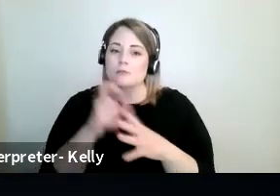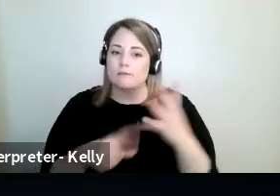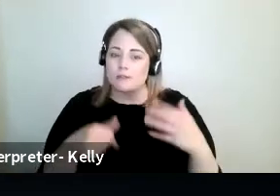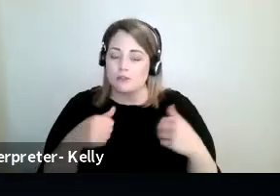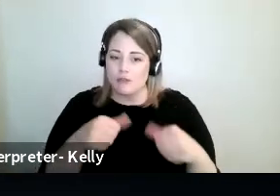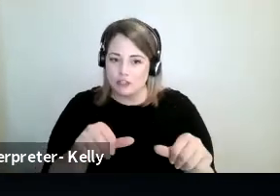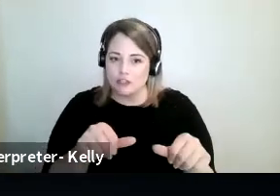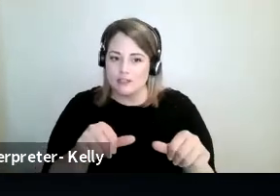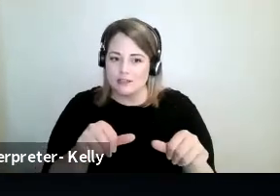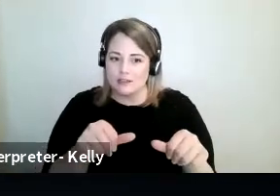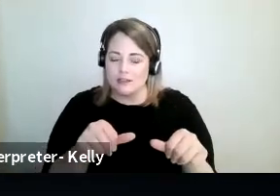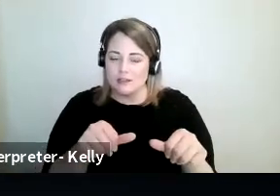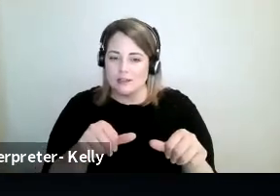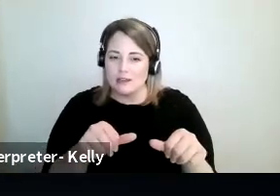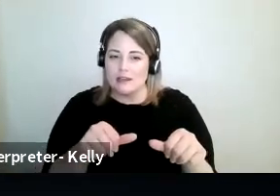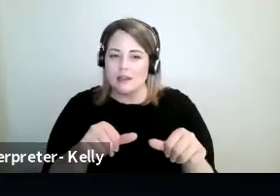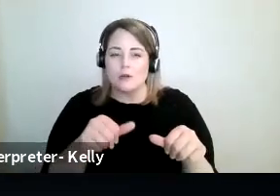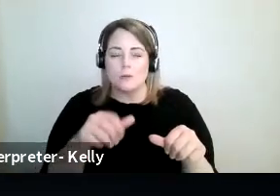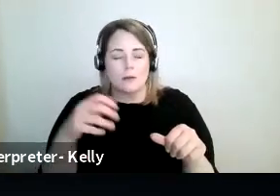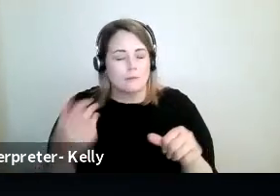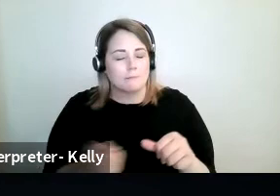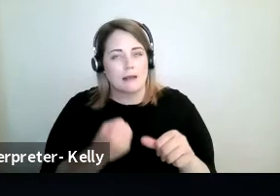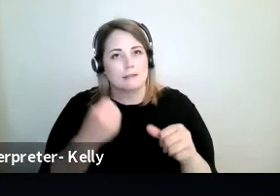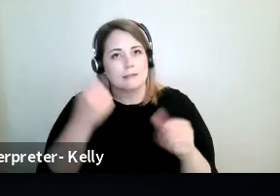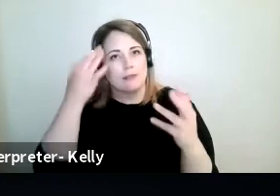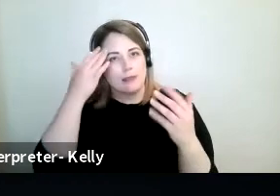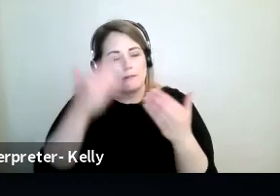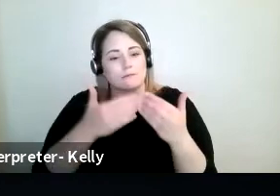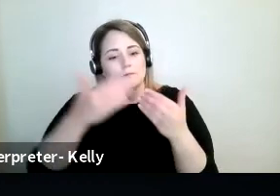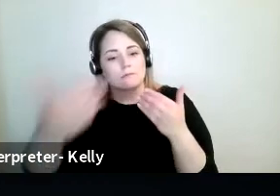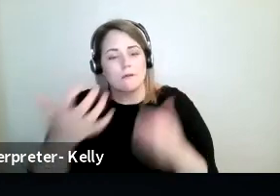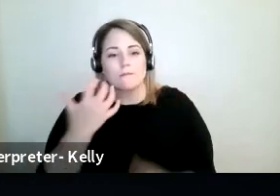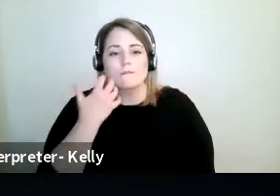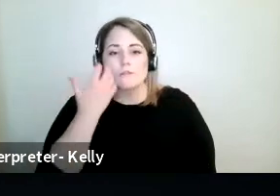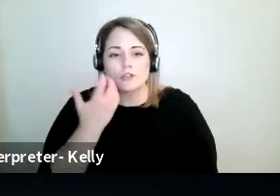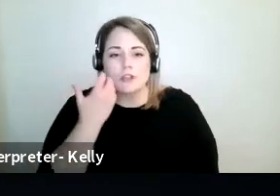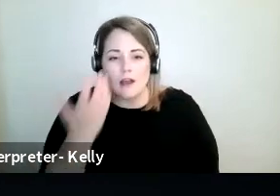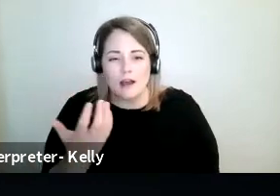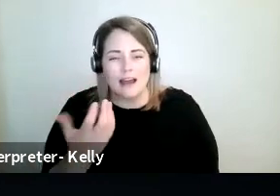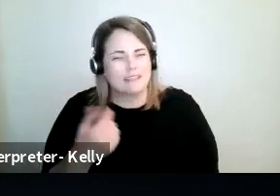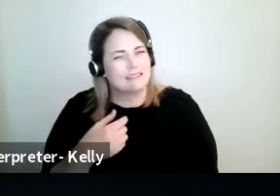is it has to be really thinking about the future. I'm not sure that we do that particularly well